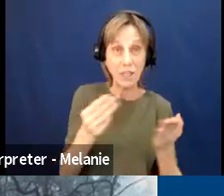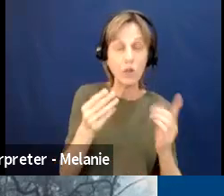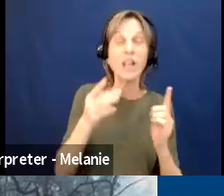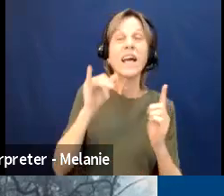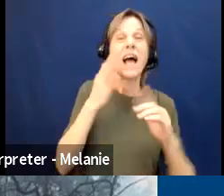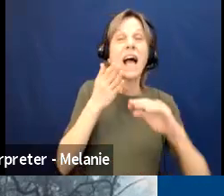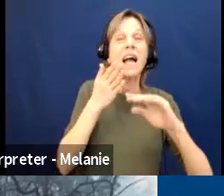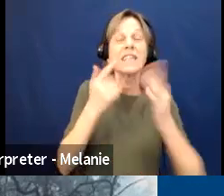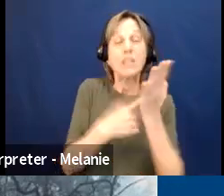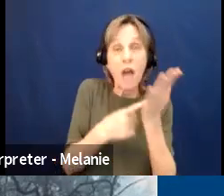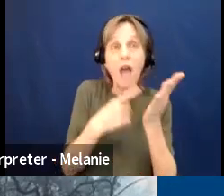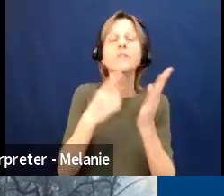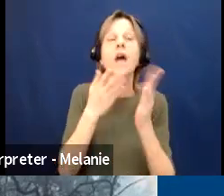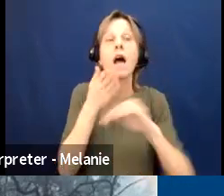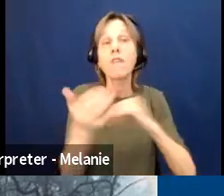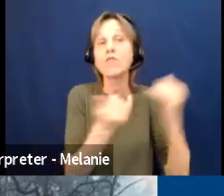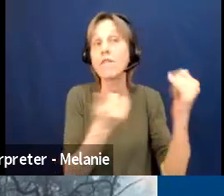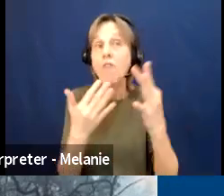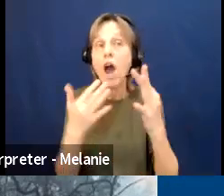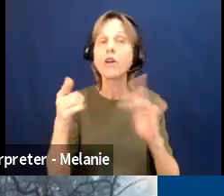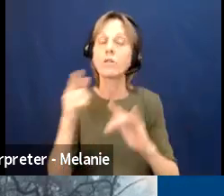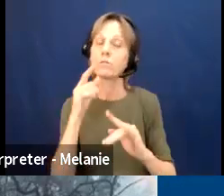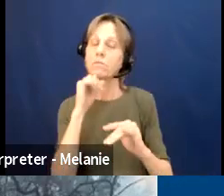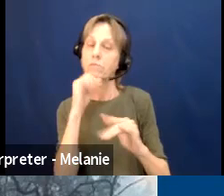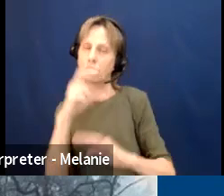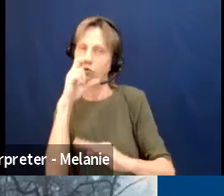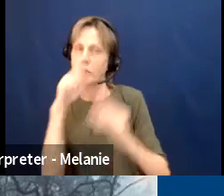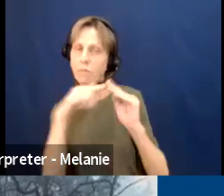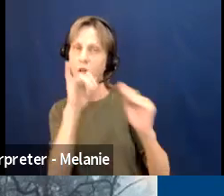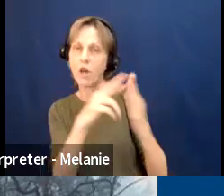fire but definitely check with the solid waste department on what the disposal requirements